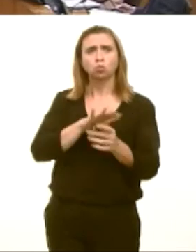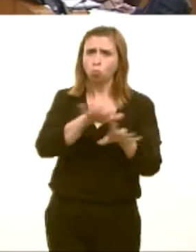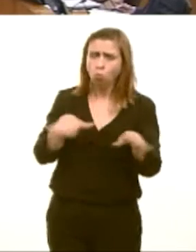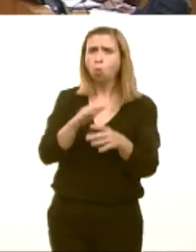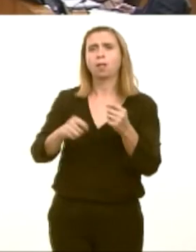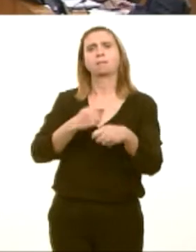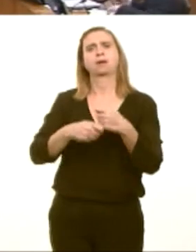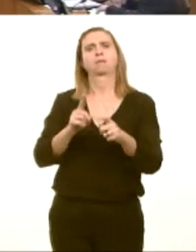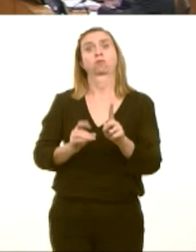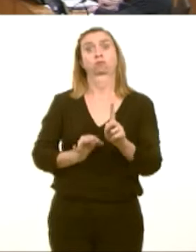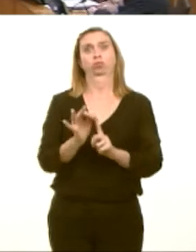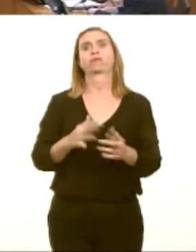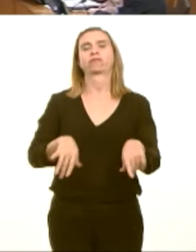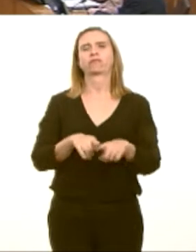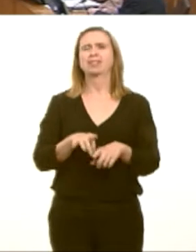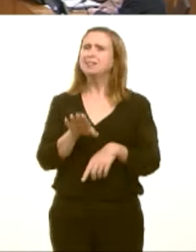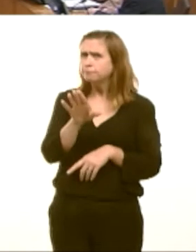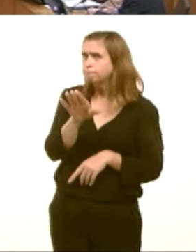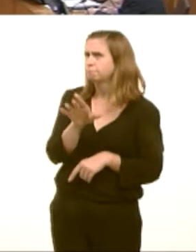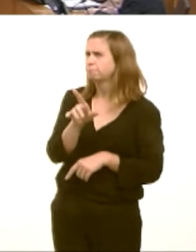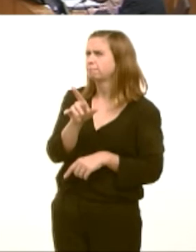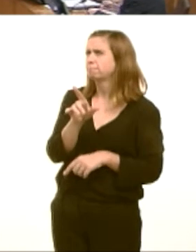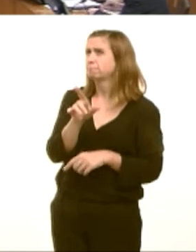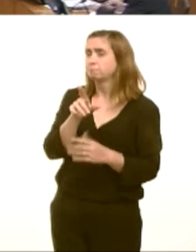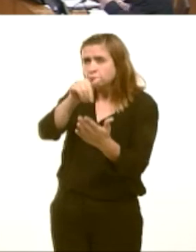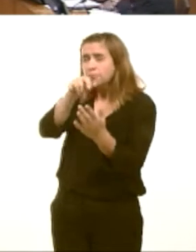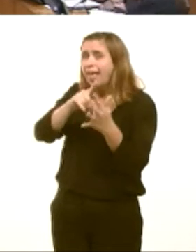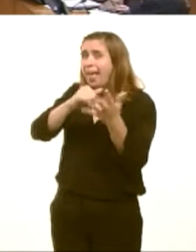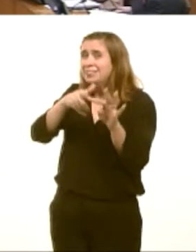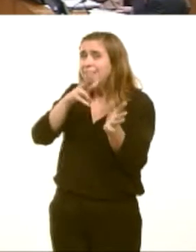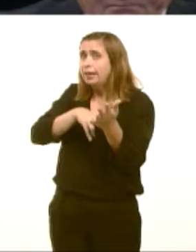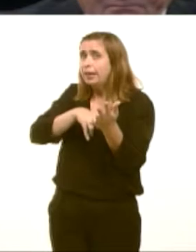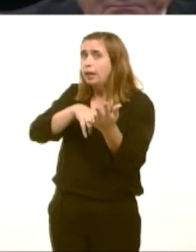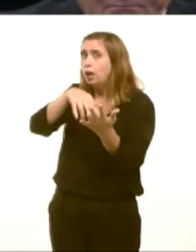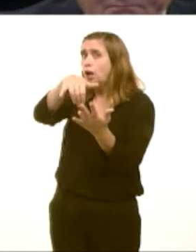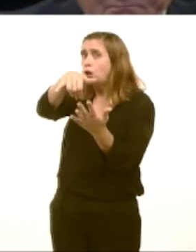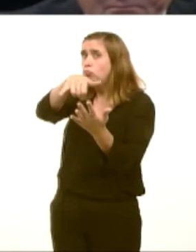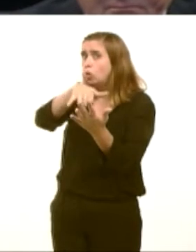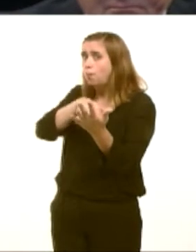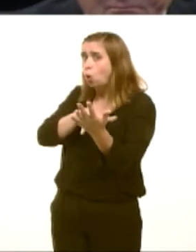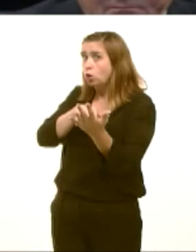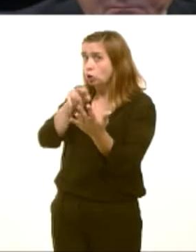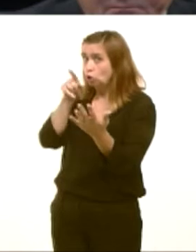Kirsty Williams: Iím not quite sure, First Minister, which bit of Estynís report you didnít understand.